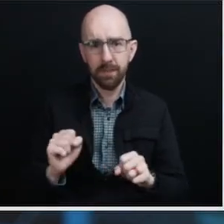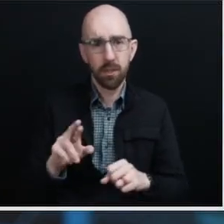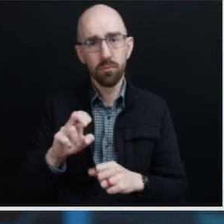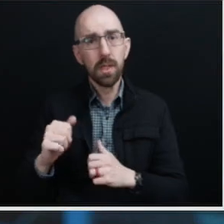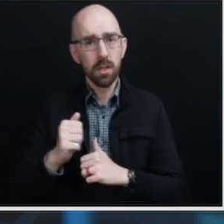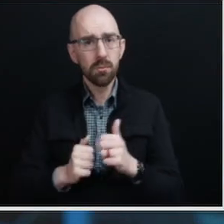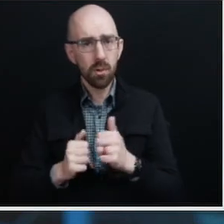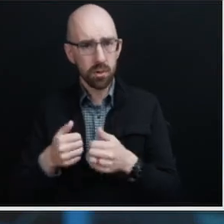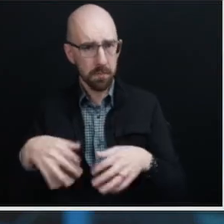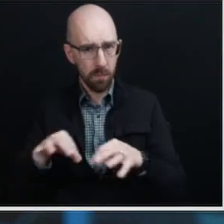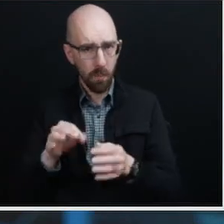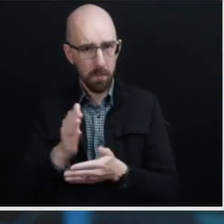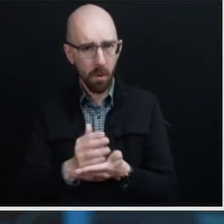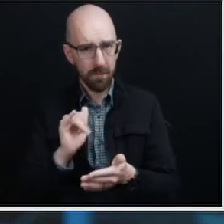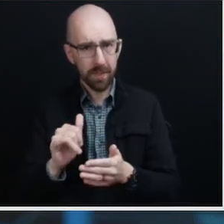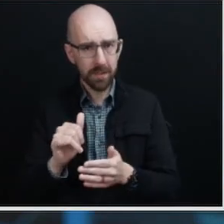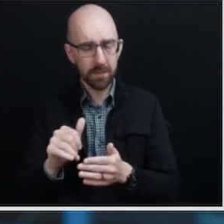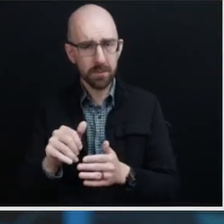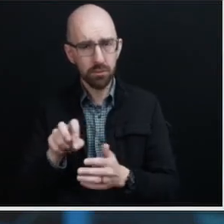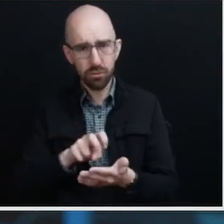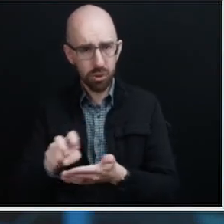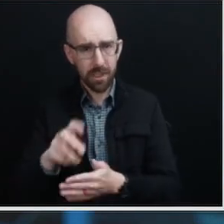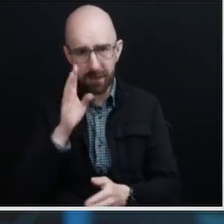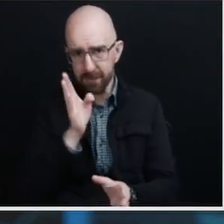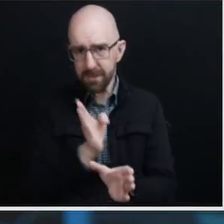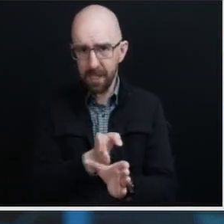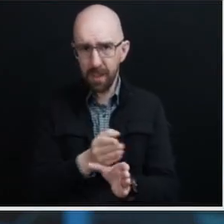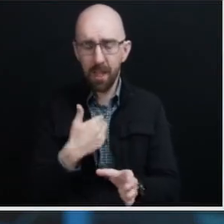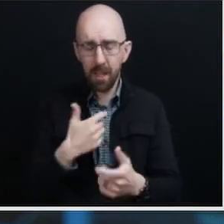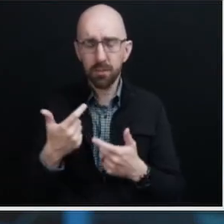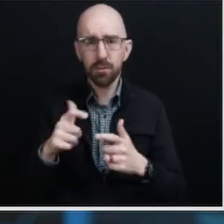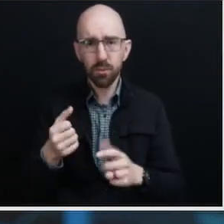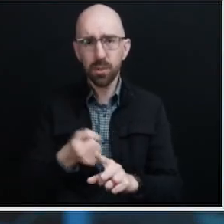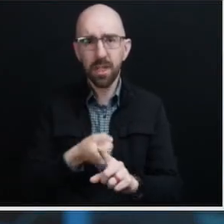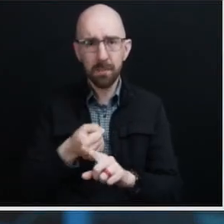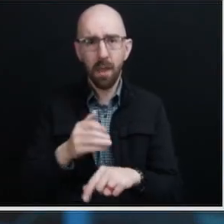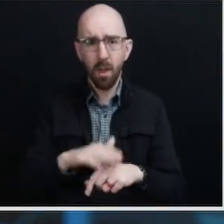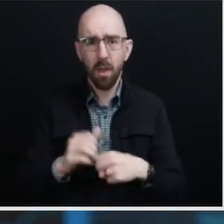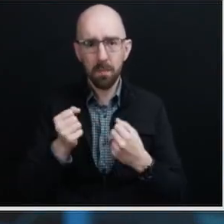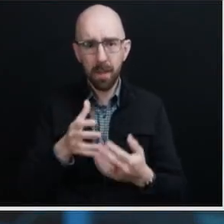journey. It psychologically has such a huge impact on a lot of women to regain their body form.